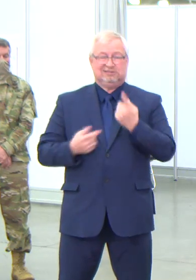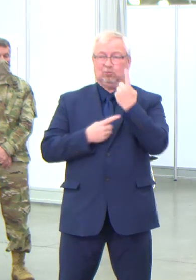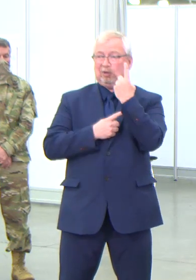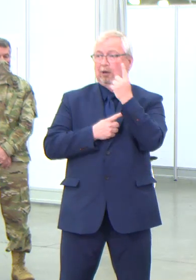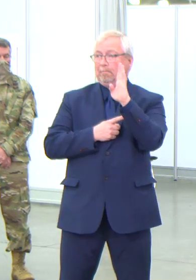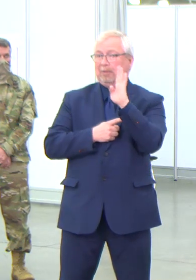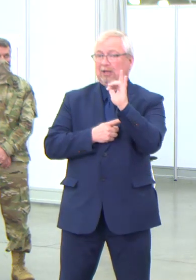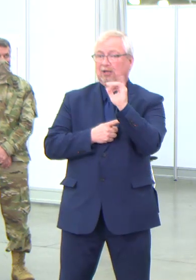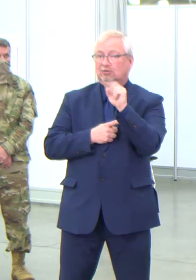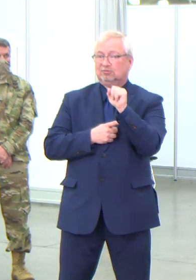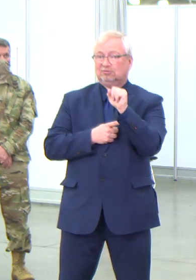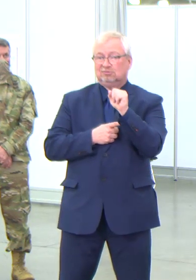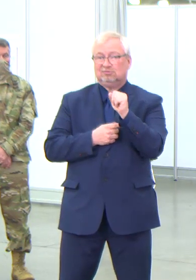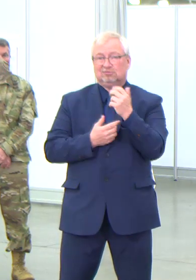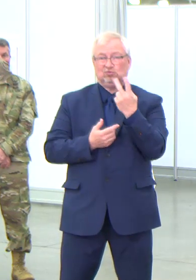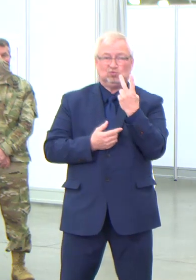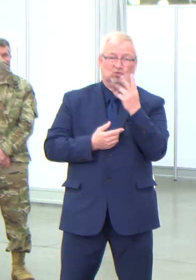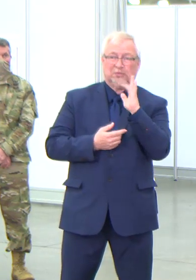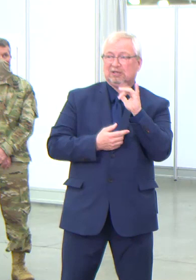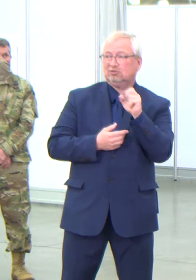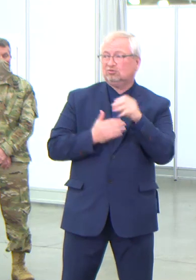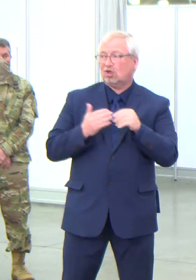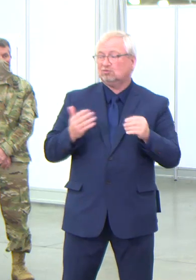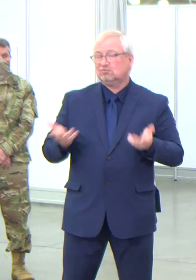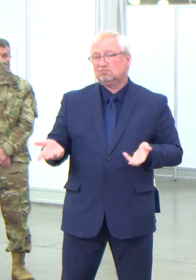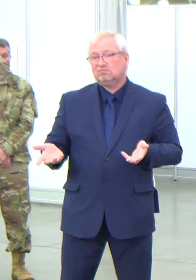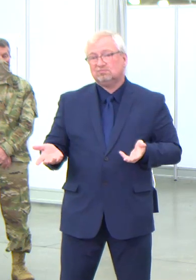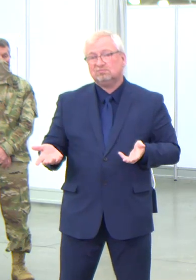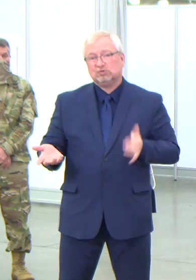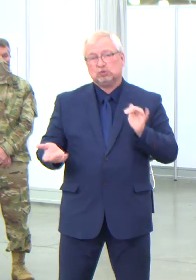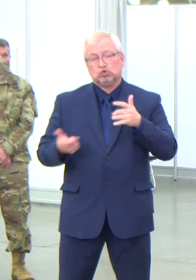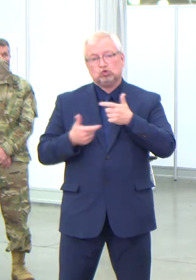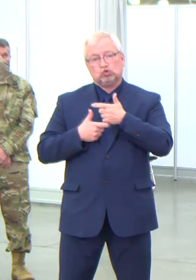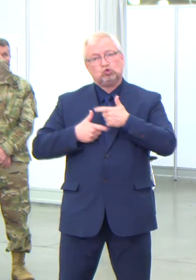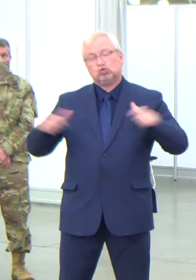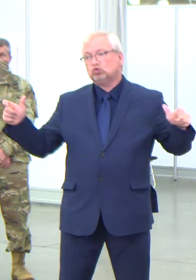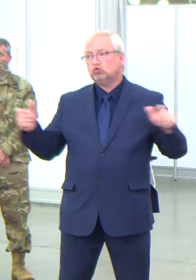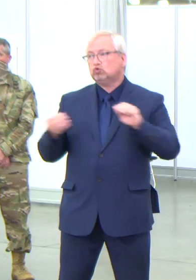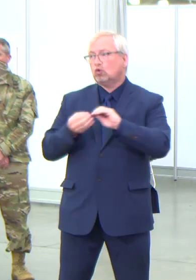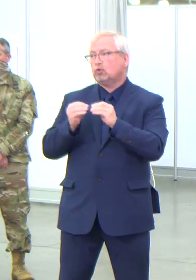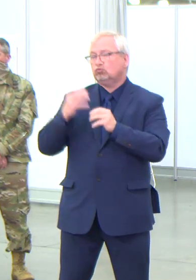of a billion to $2 billion, which is a pretty big number.